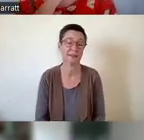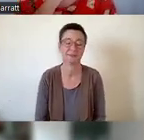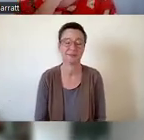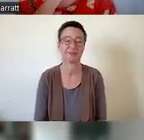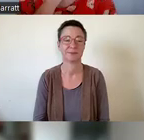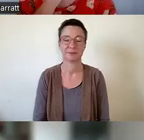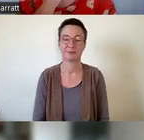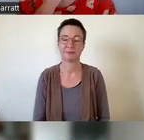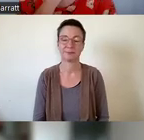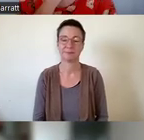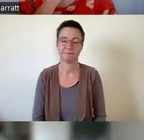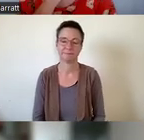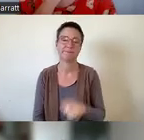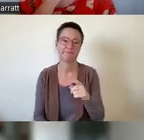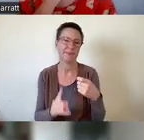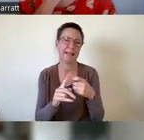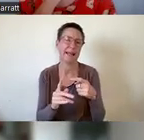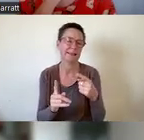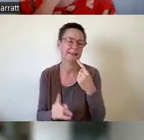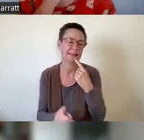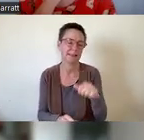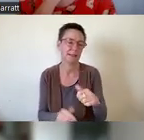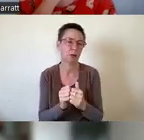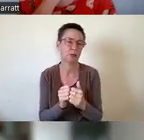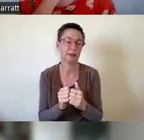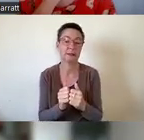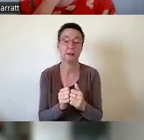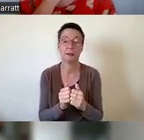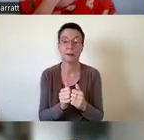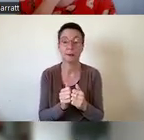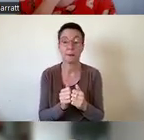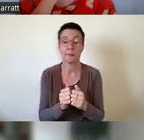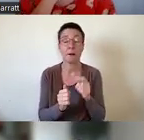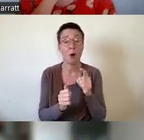Yes, I completely agree. I would also say growing a page can be slow and hard.